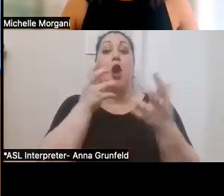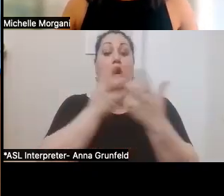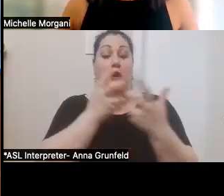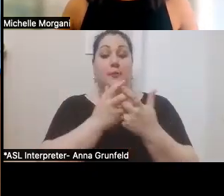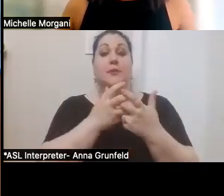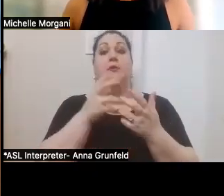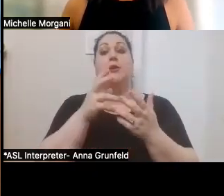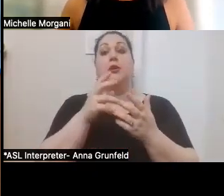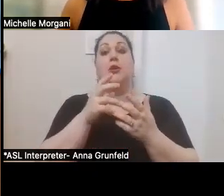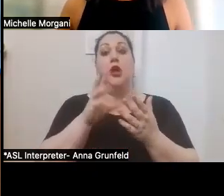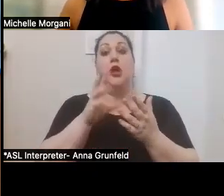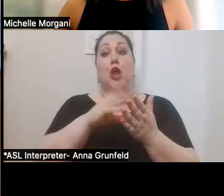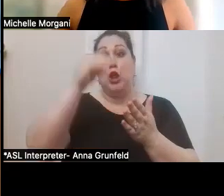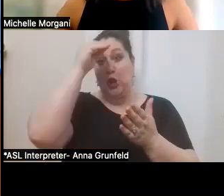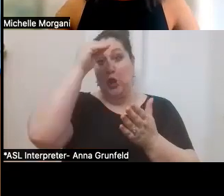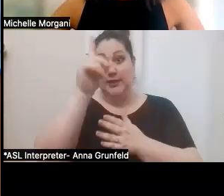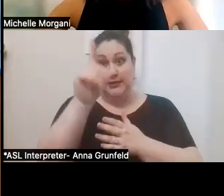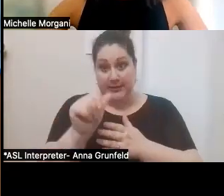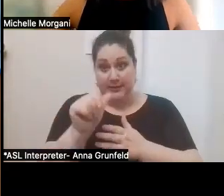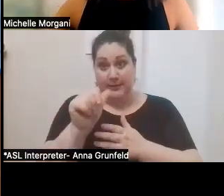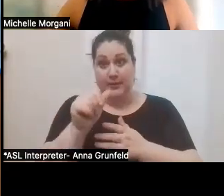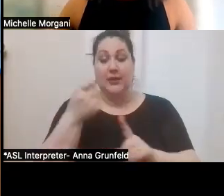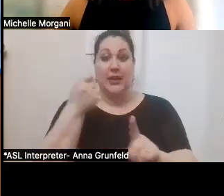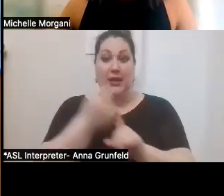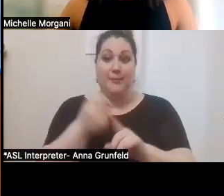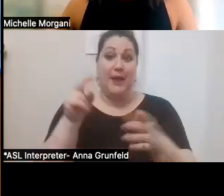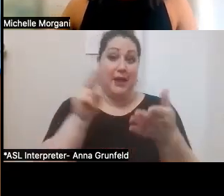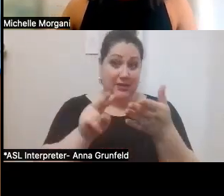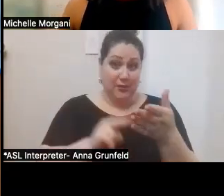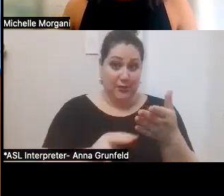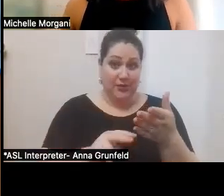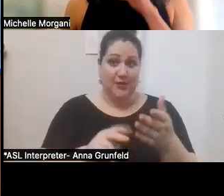that we don't typically think of as changing at least not at Peter's age.